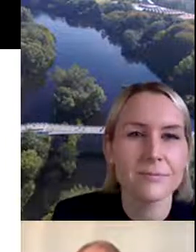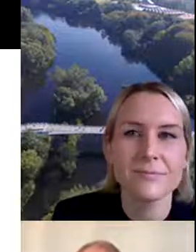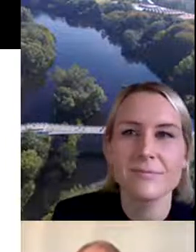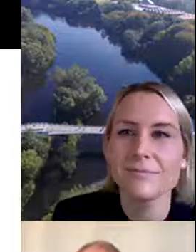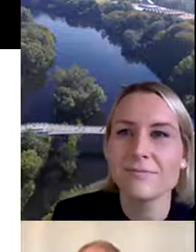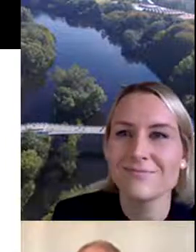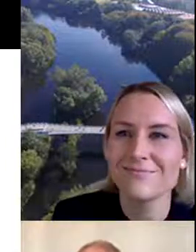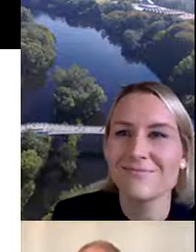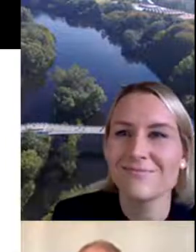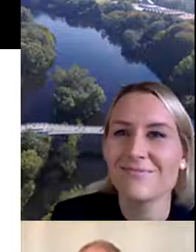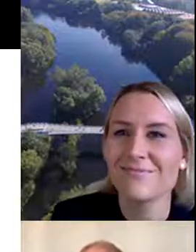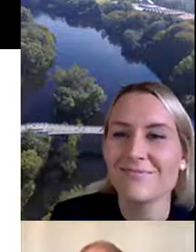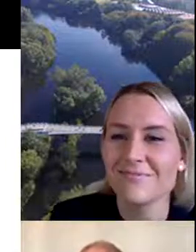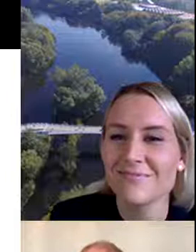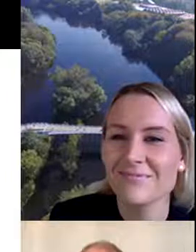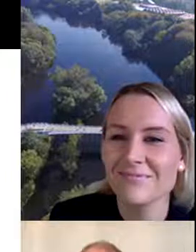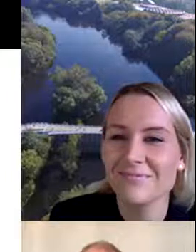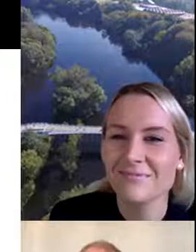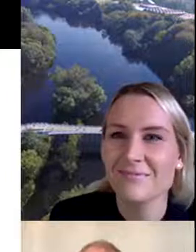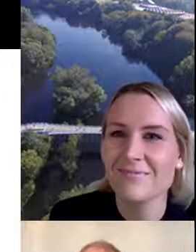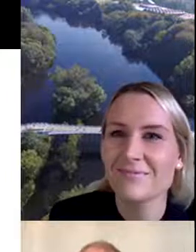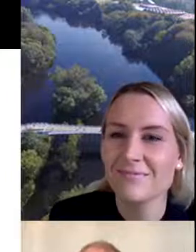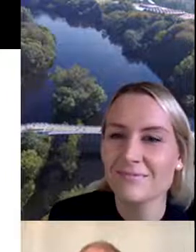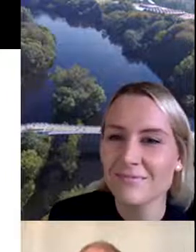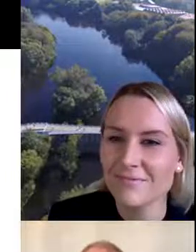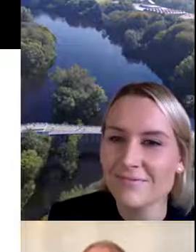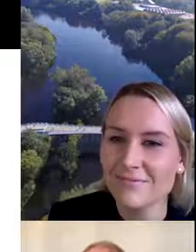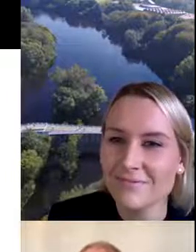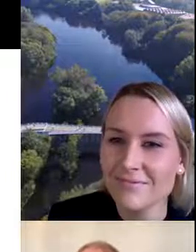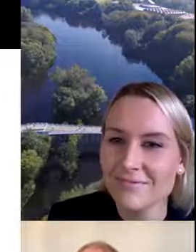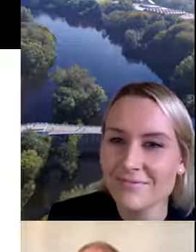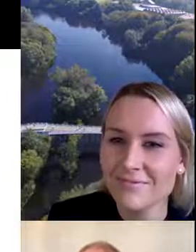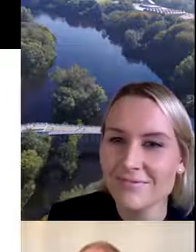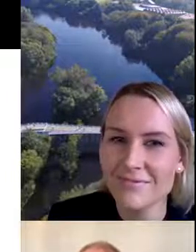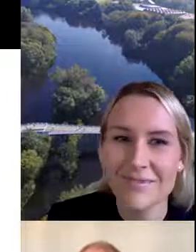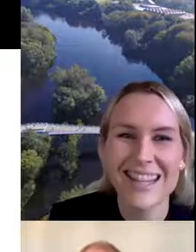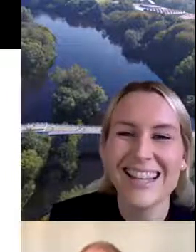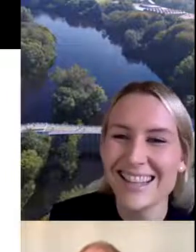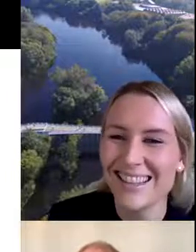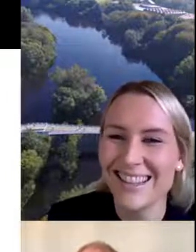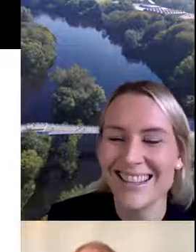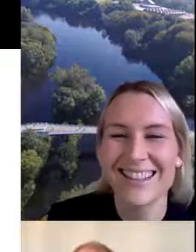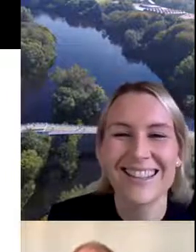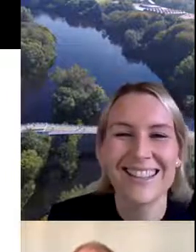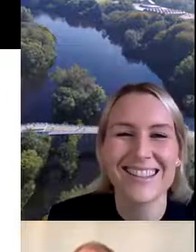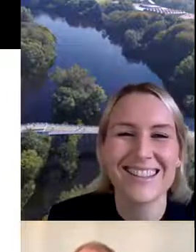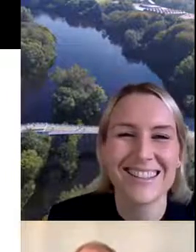Hi Lydia, thanks very much. I notice certain landmarks around the first screen there. I think that we were playing with earlier.